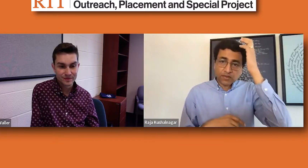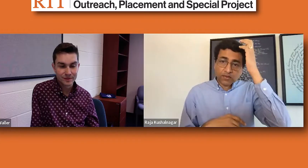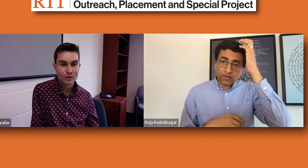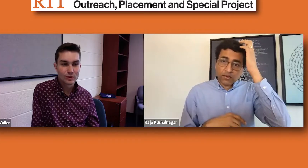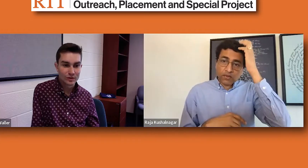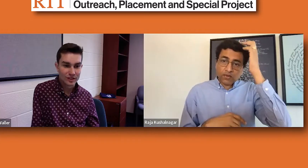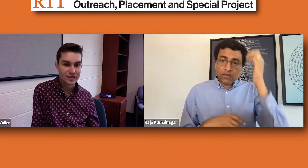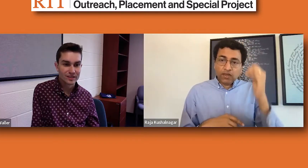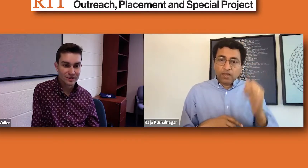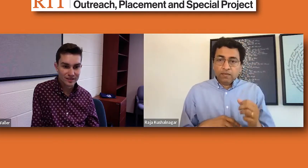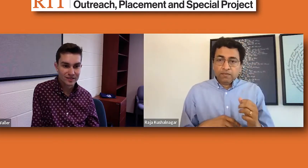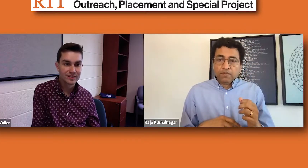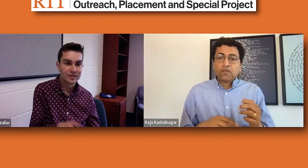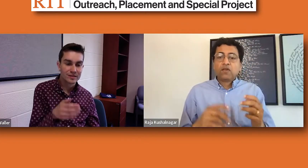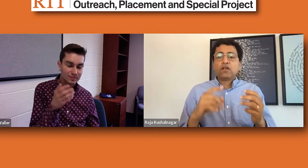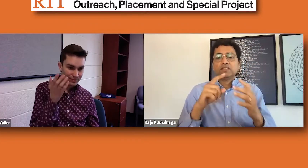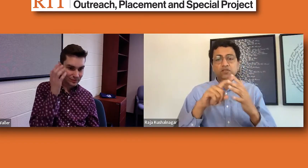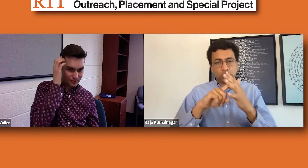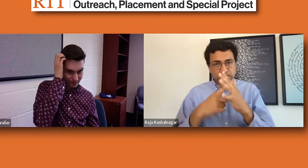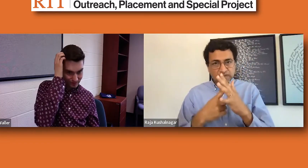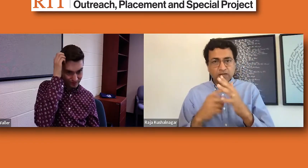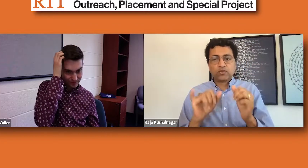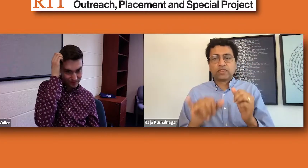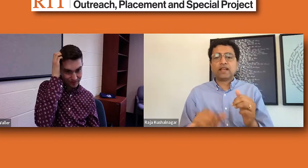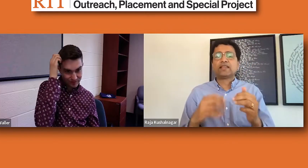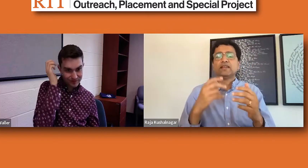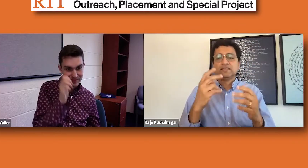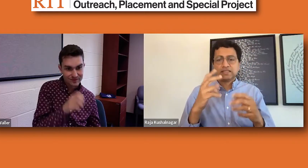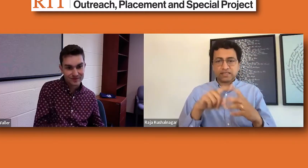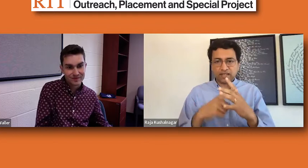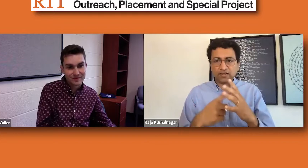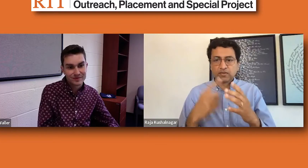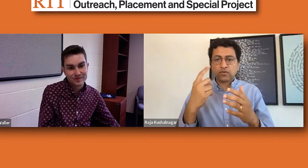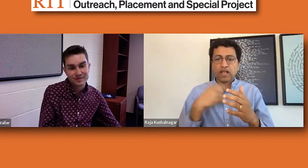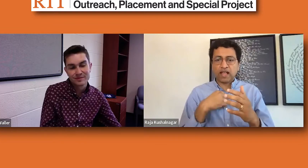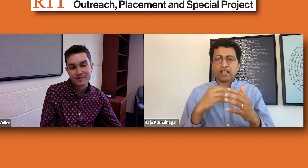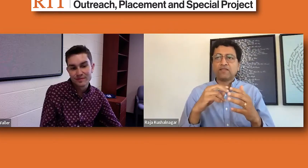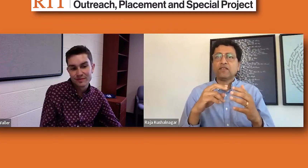that kind of barrier from happening again.